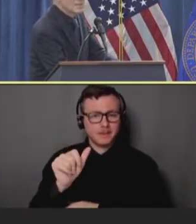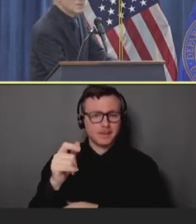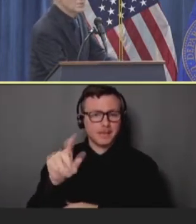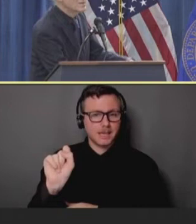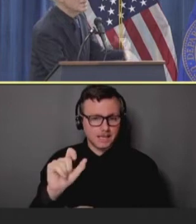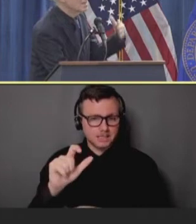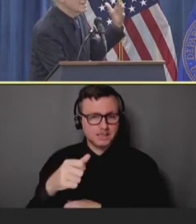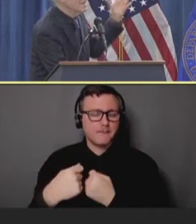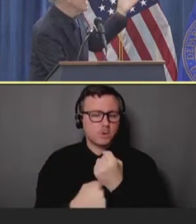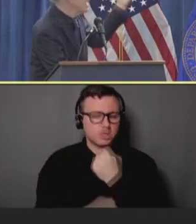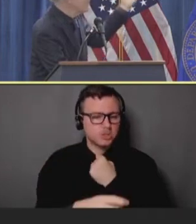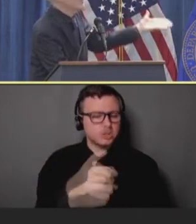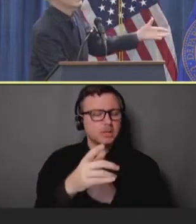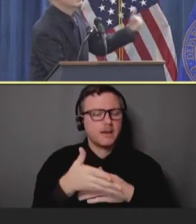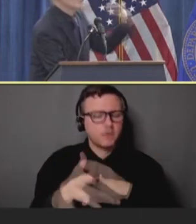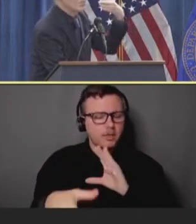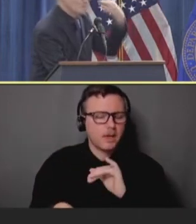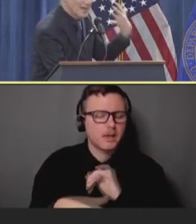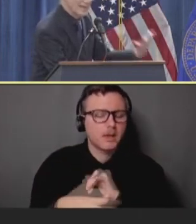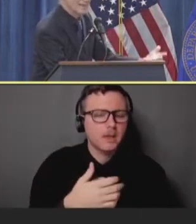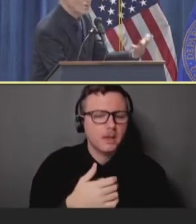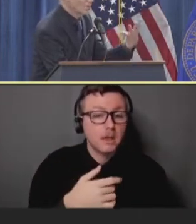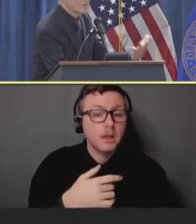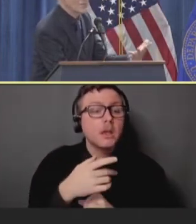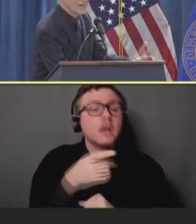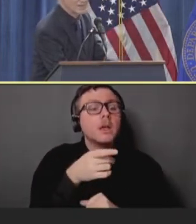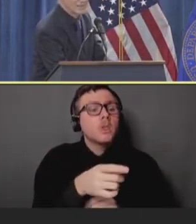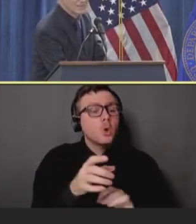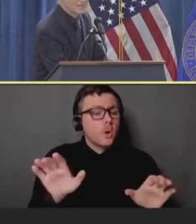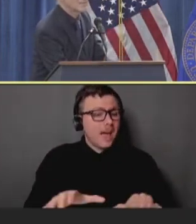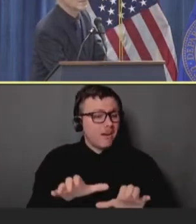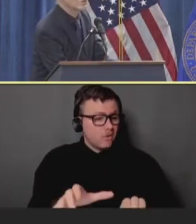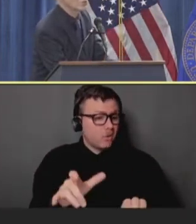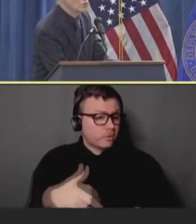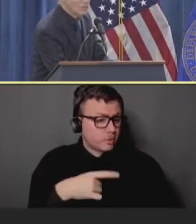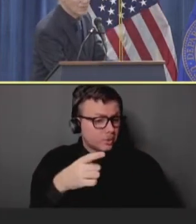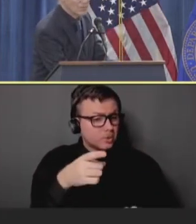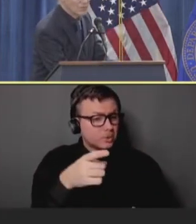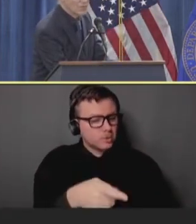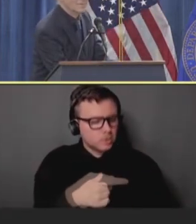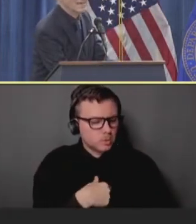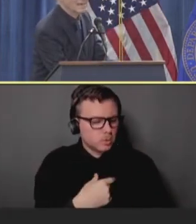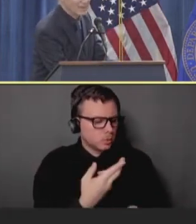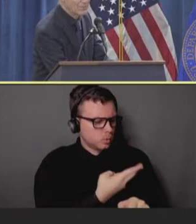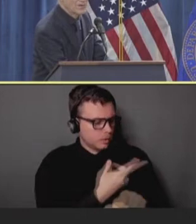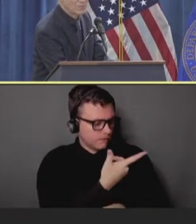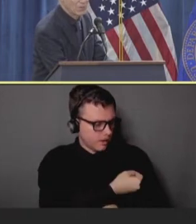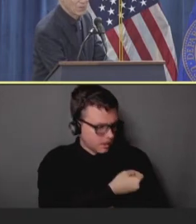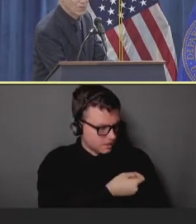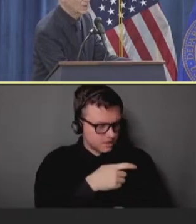So, the effort to take these vaccines, do something with them and get rid of polio,